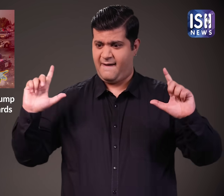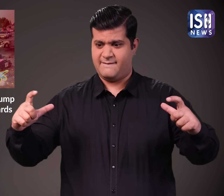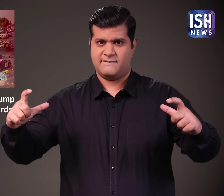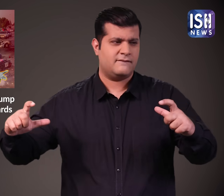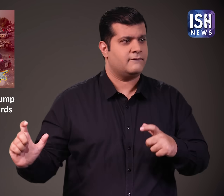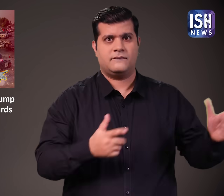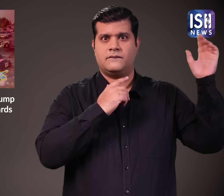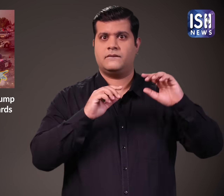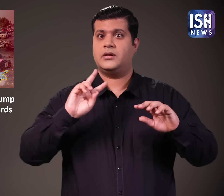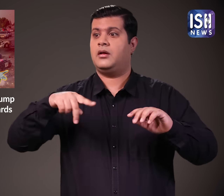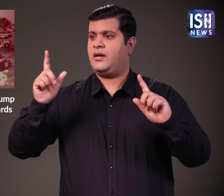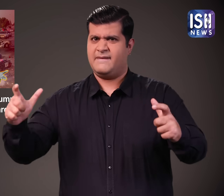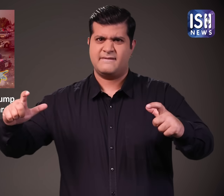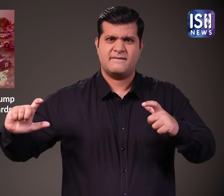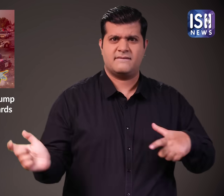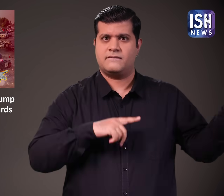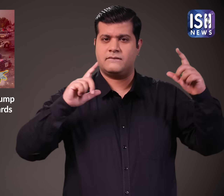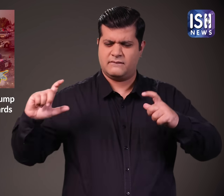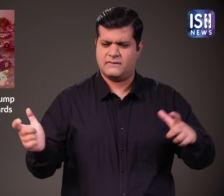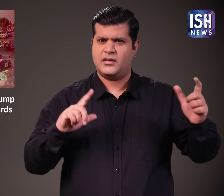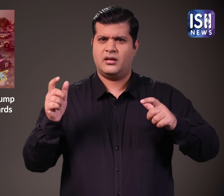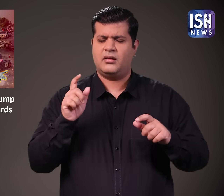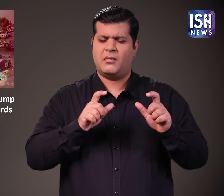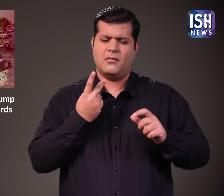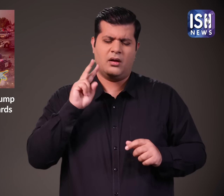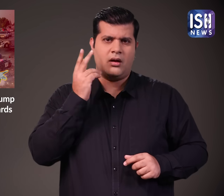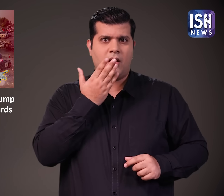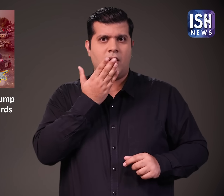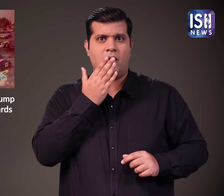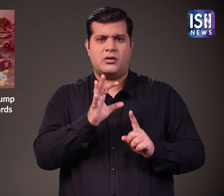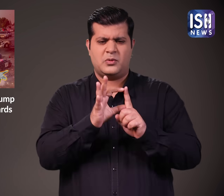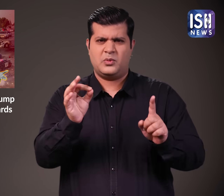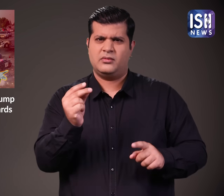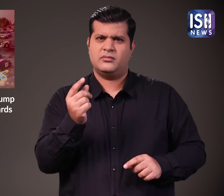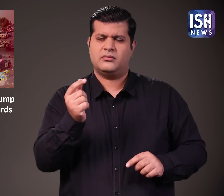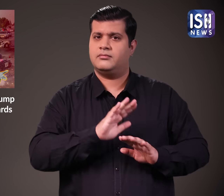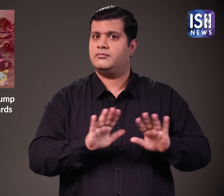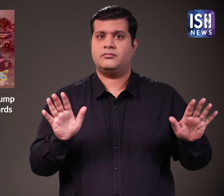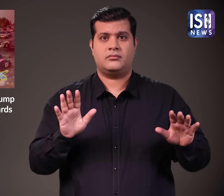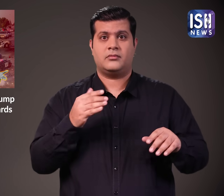Large groups at a time are being deported! Massive number of people. It is astounding!